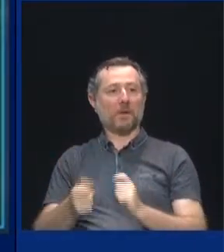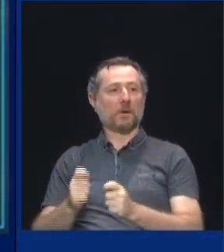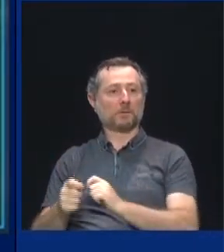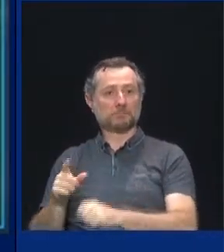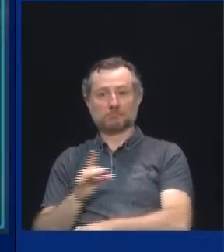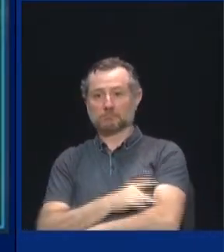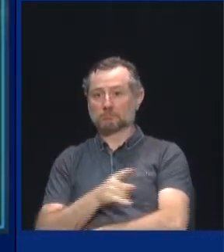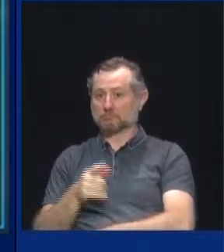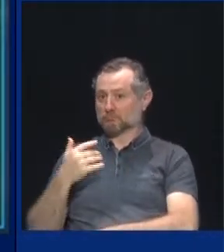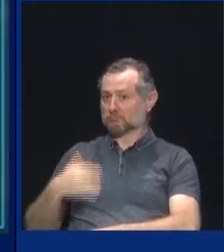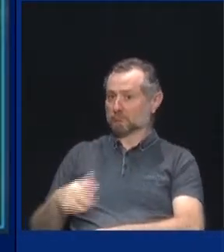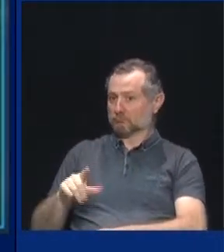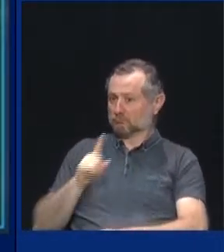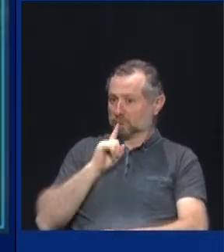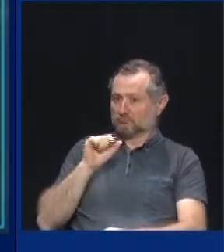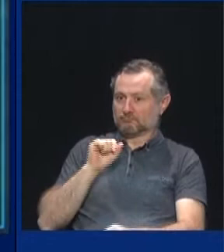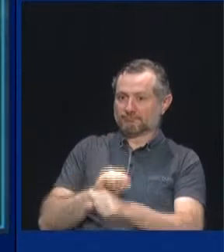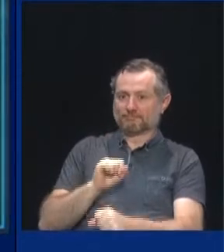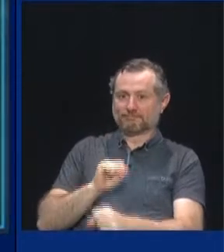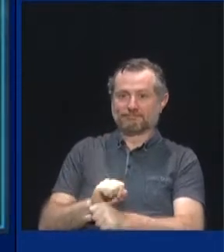72% OF THE NEW POSITIVES LINKED